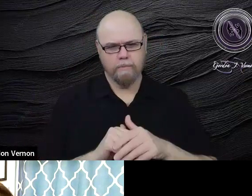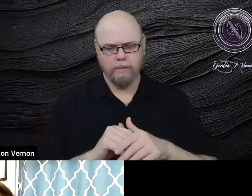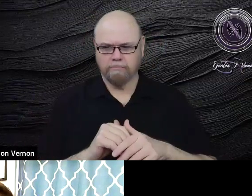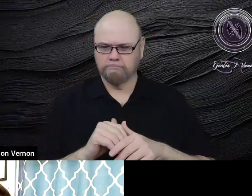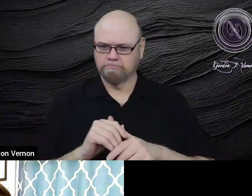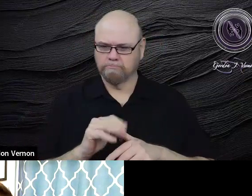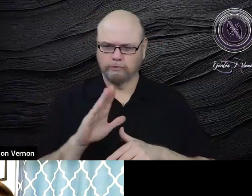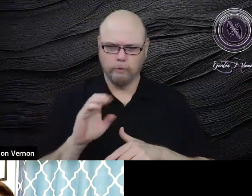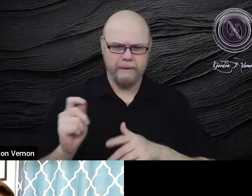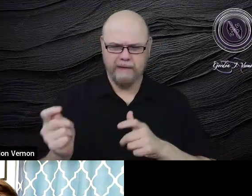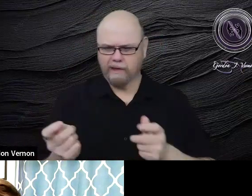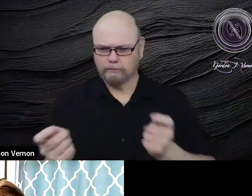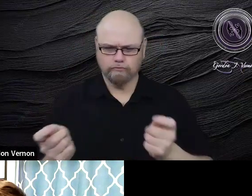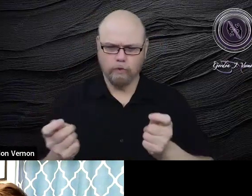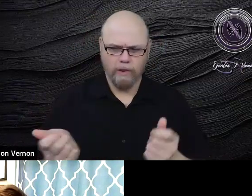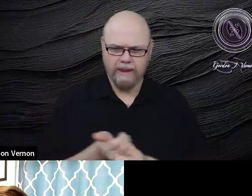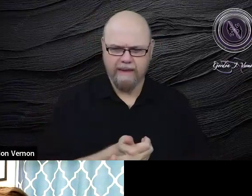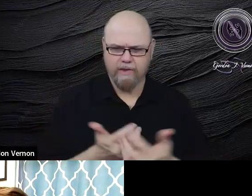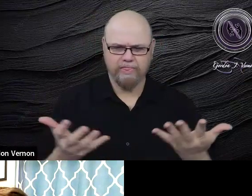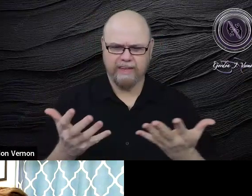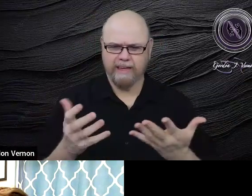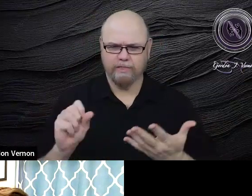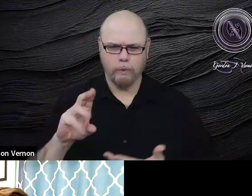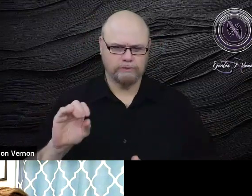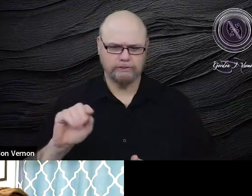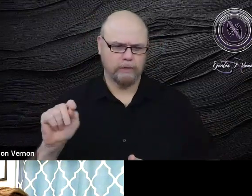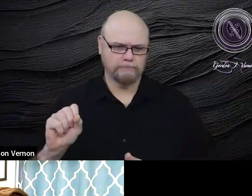And just to give you a very bit of a flavor of what this might